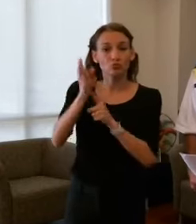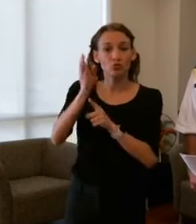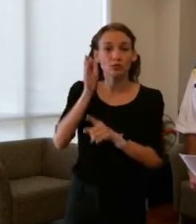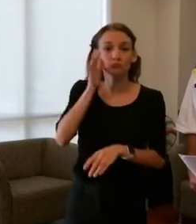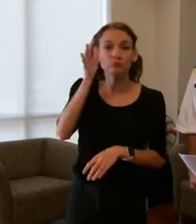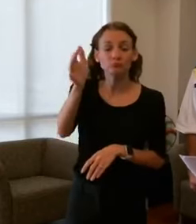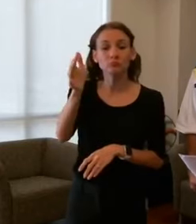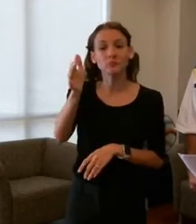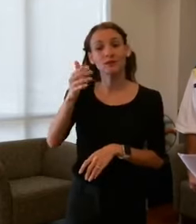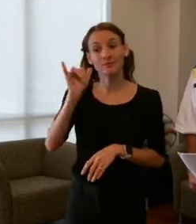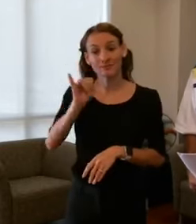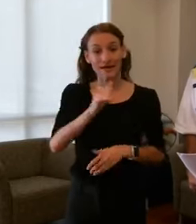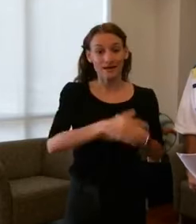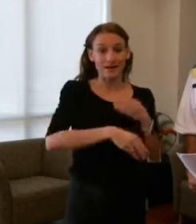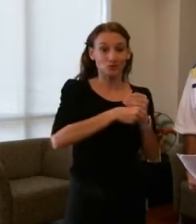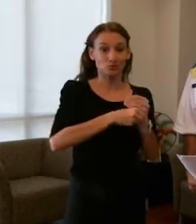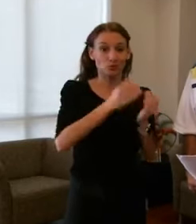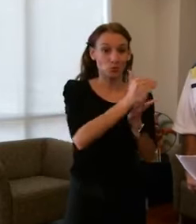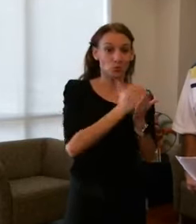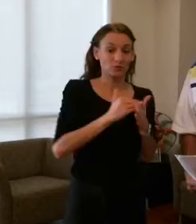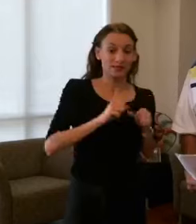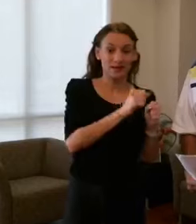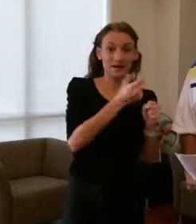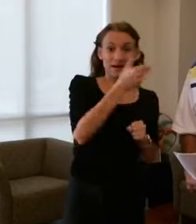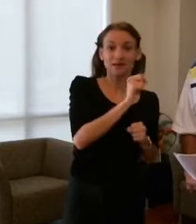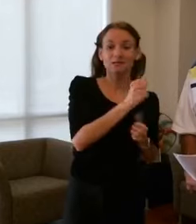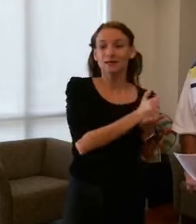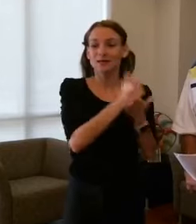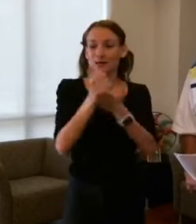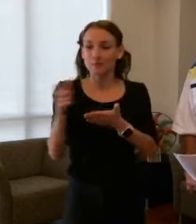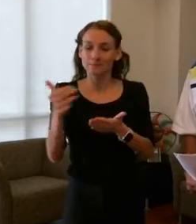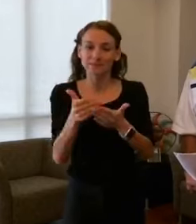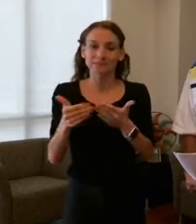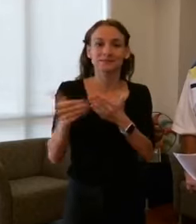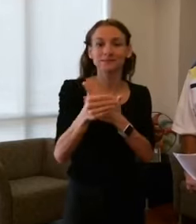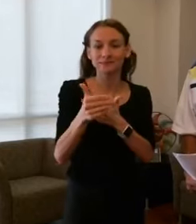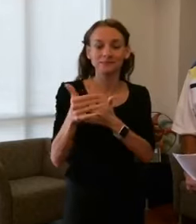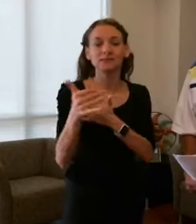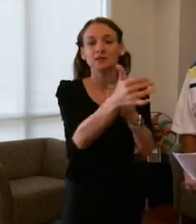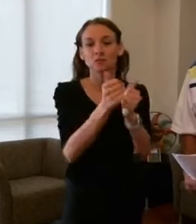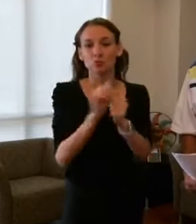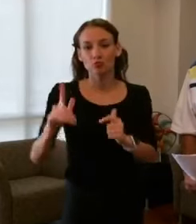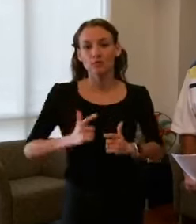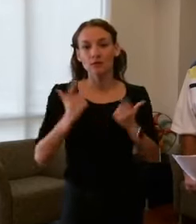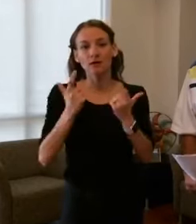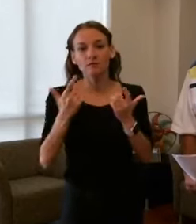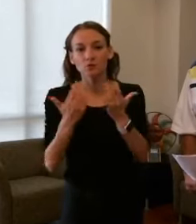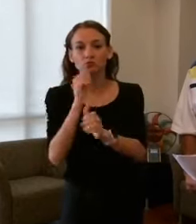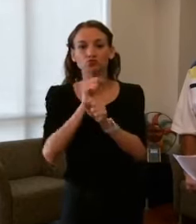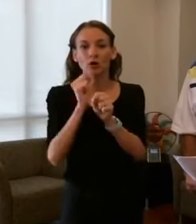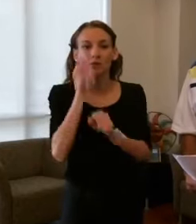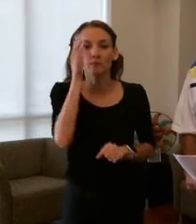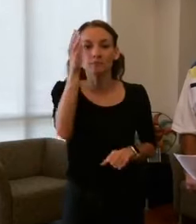where having these extra course credits in high school will give them a jump start on their life in a new job era.